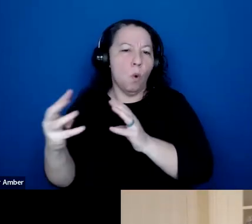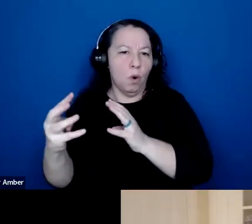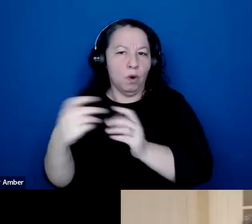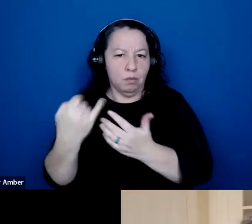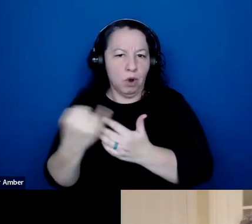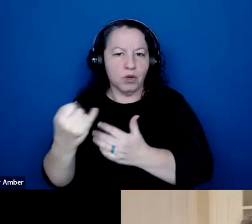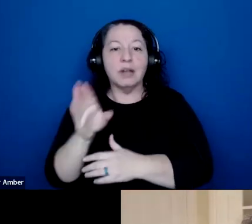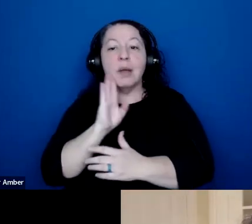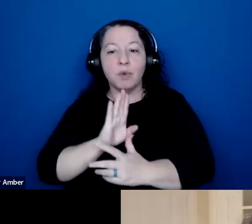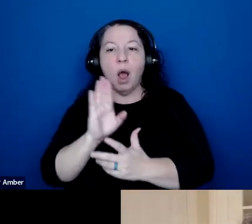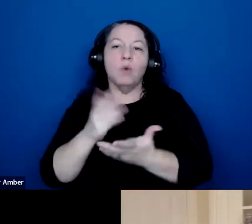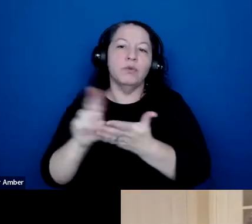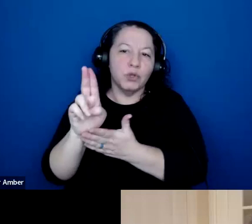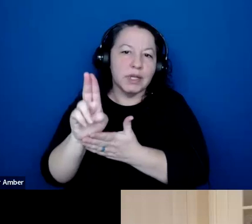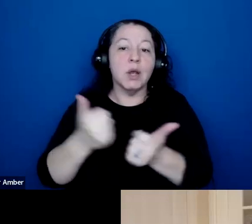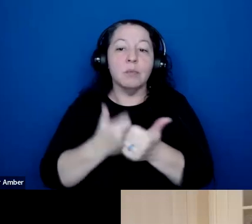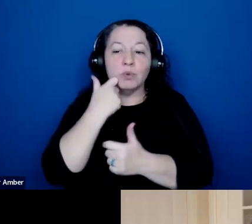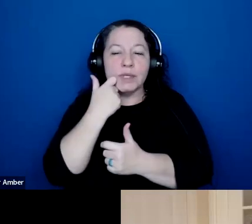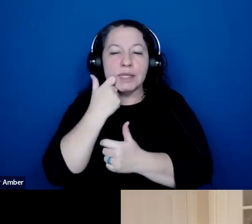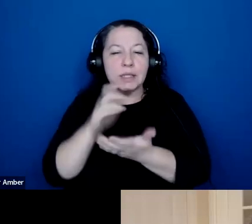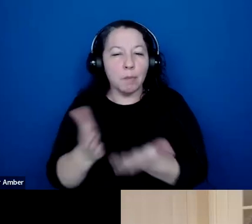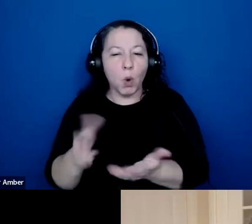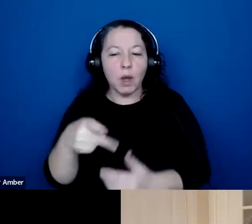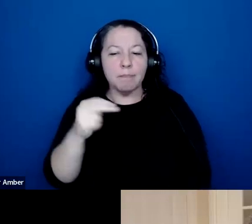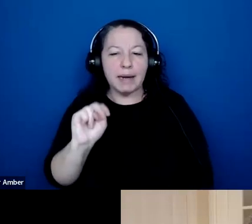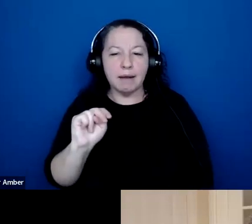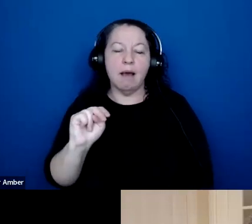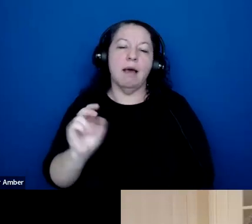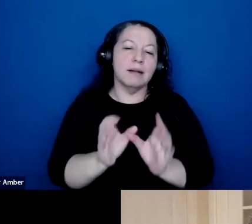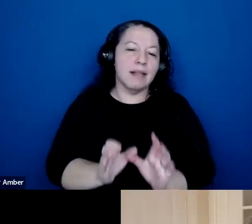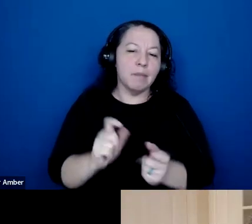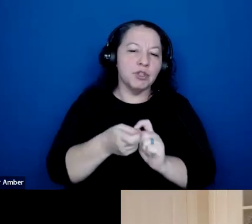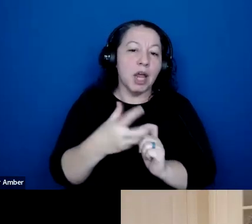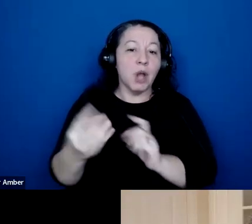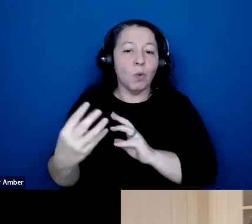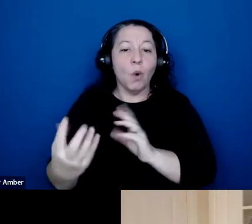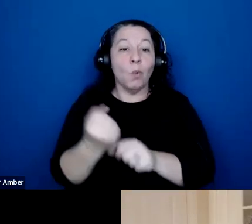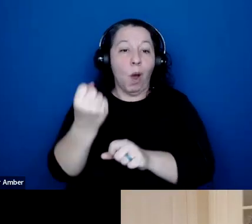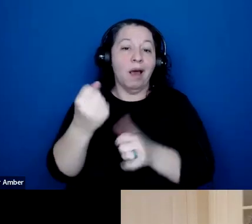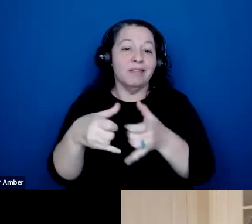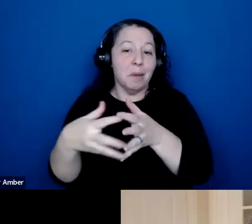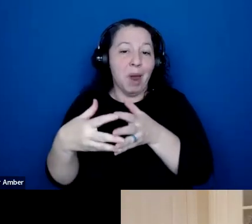Her most recent book, The Pentagon, Climate Change, and War won the American Book Award in 2023.